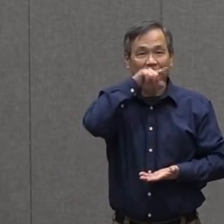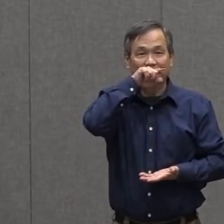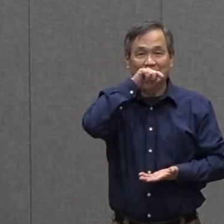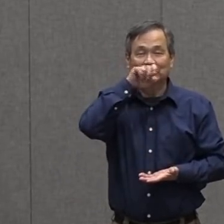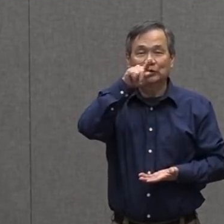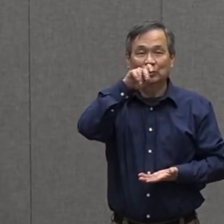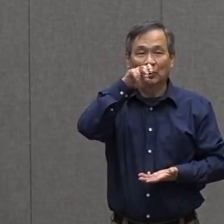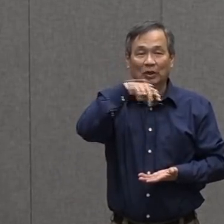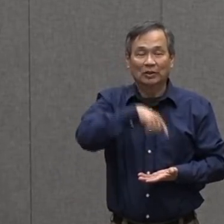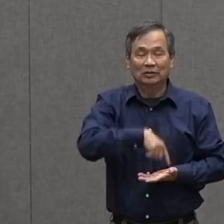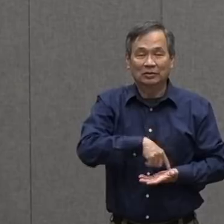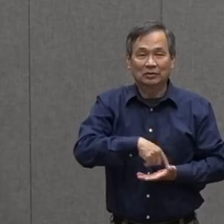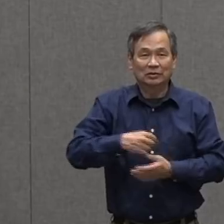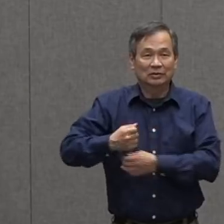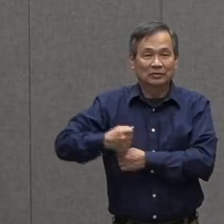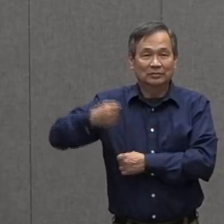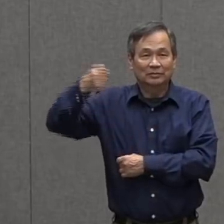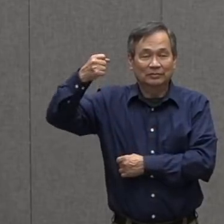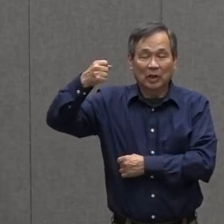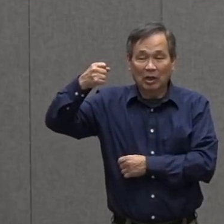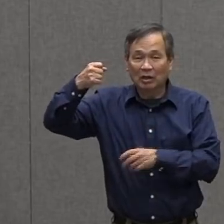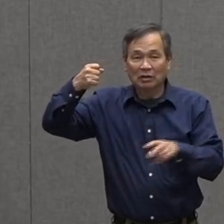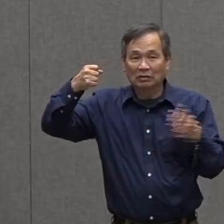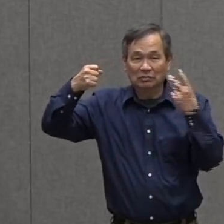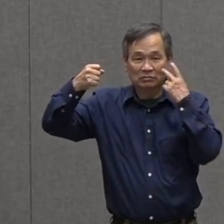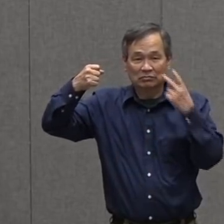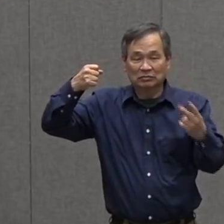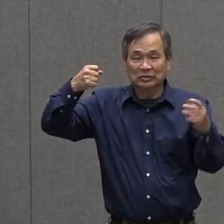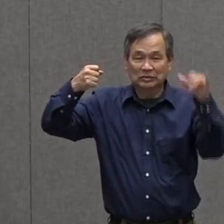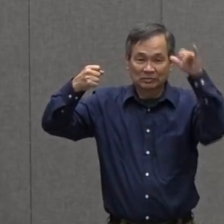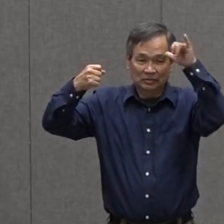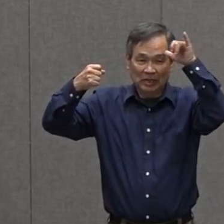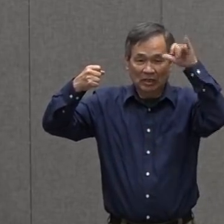"Ki-pat, whose cows were so hungry and dry